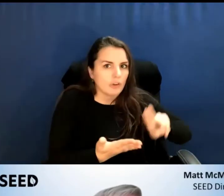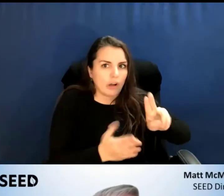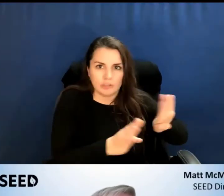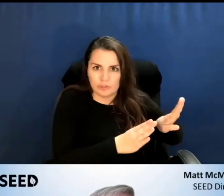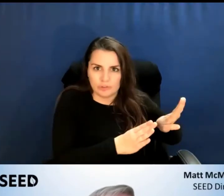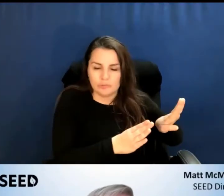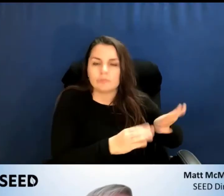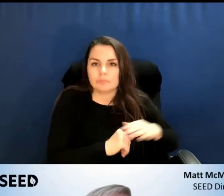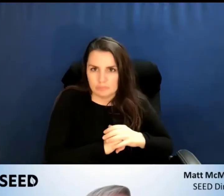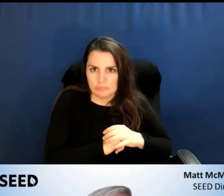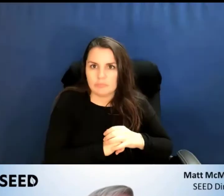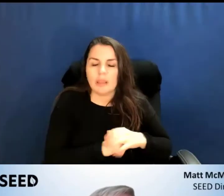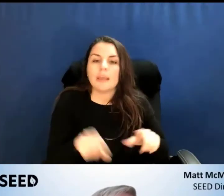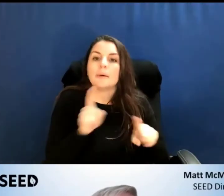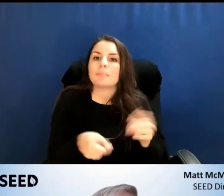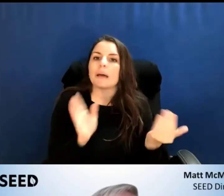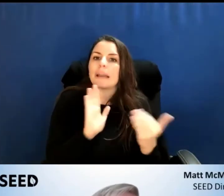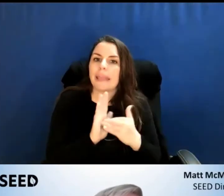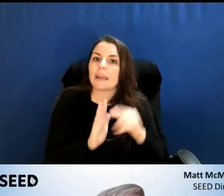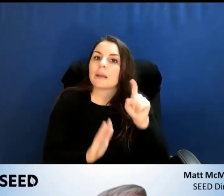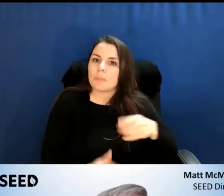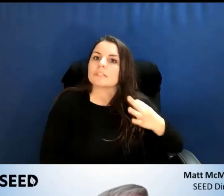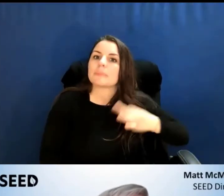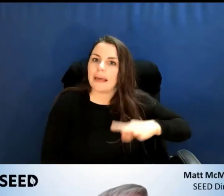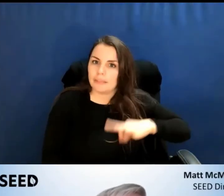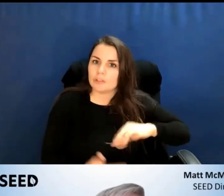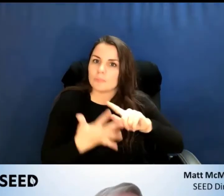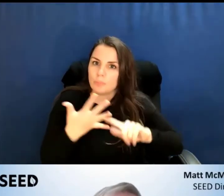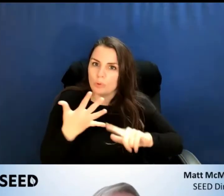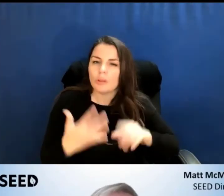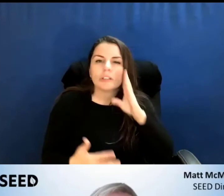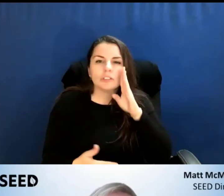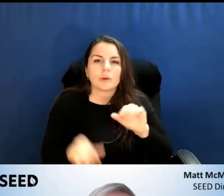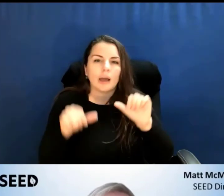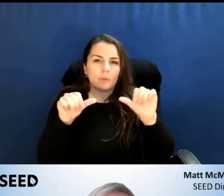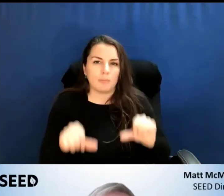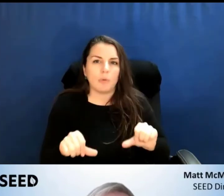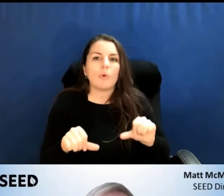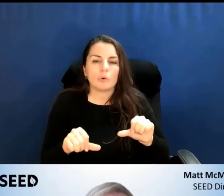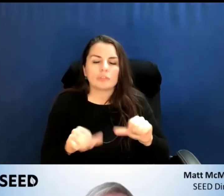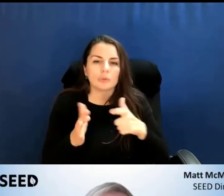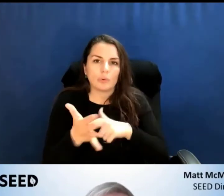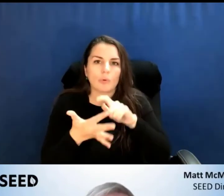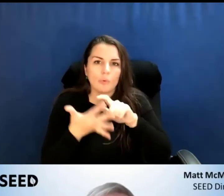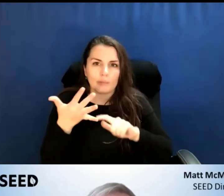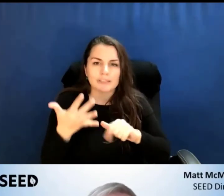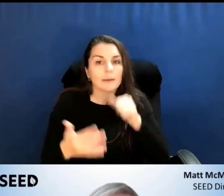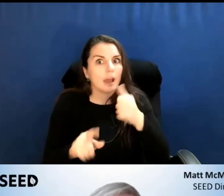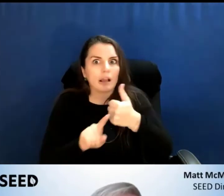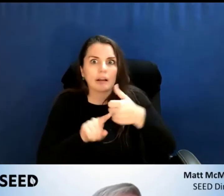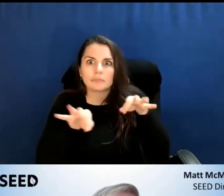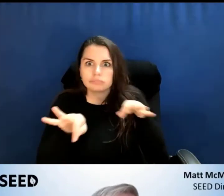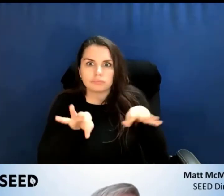And again, they have to be eligible, so I'm going to put those eligibility guidelines. I'm not going to go through them all because they are ...